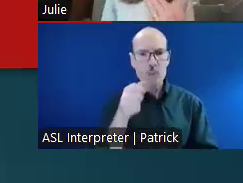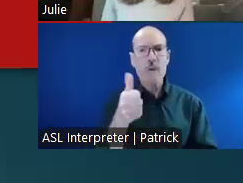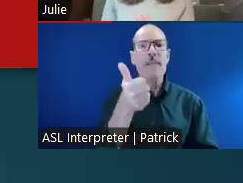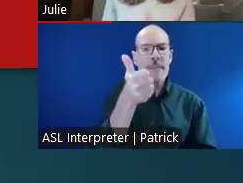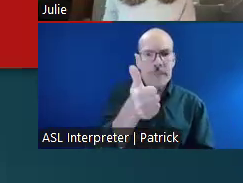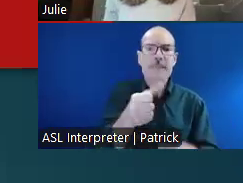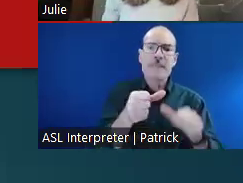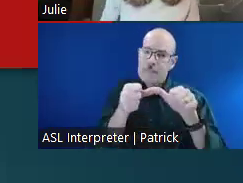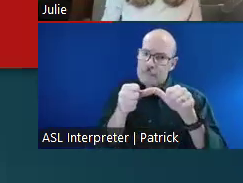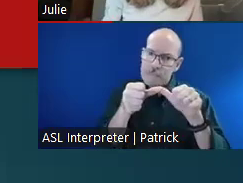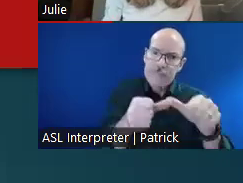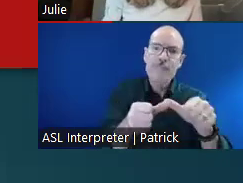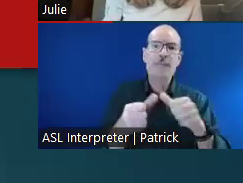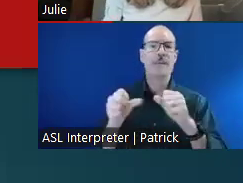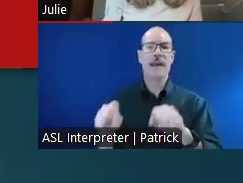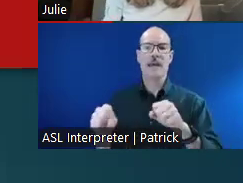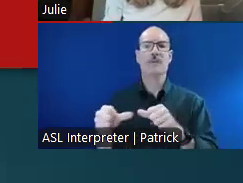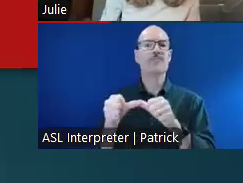And you want to give them the optimal care.